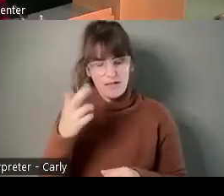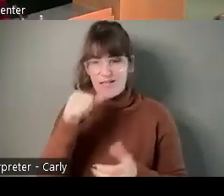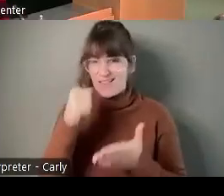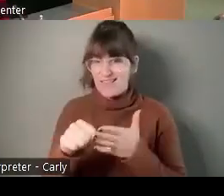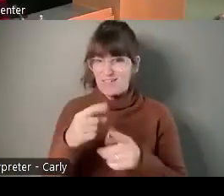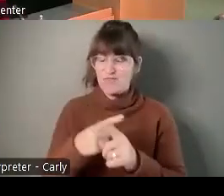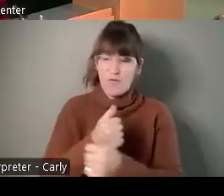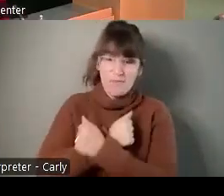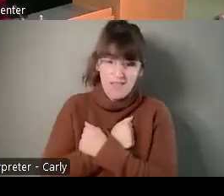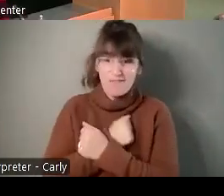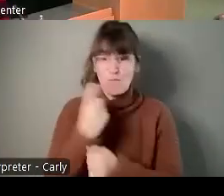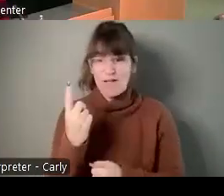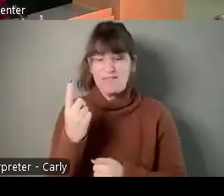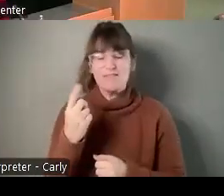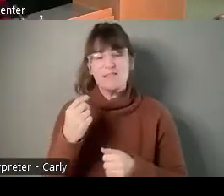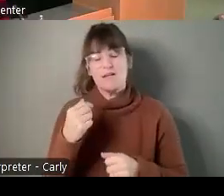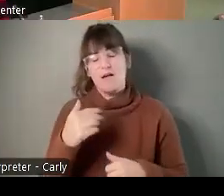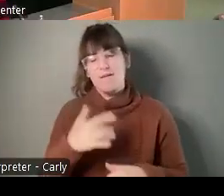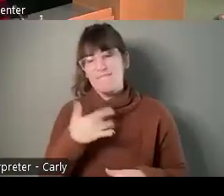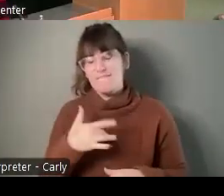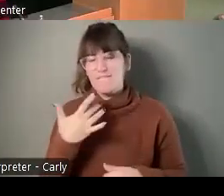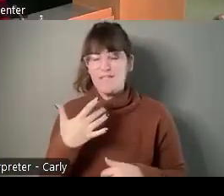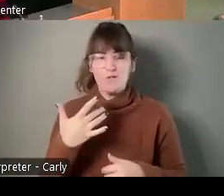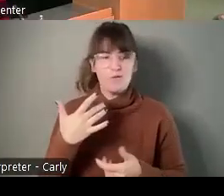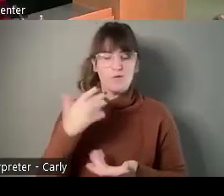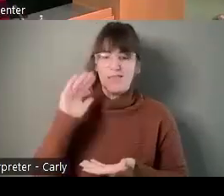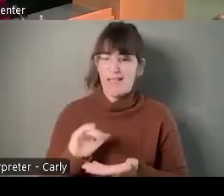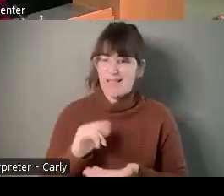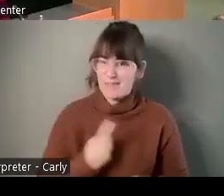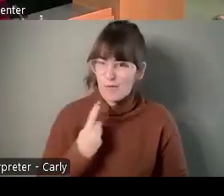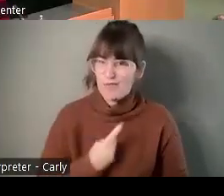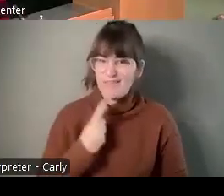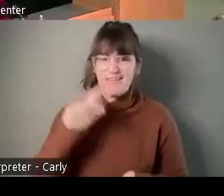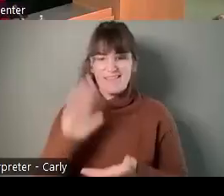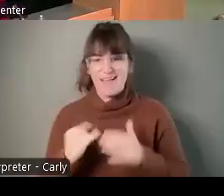feel good. They help me feel less lonely, less isolated, and they really keep me going." And